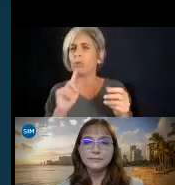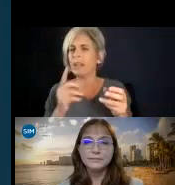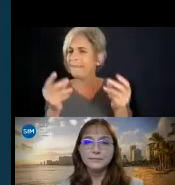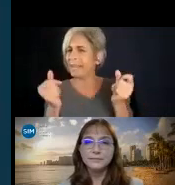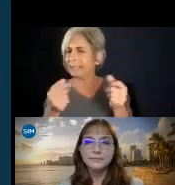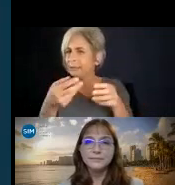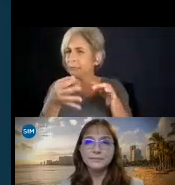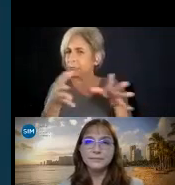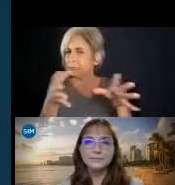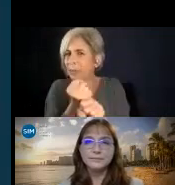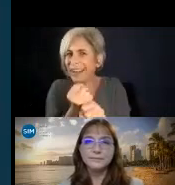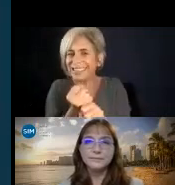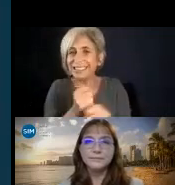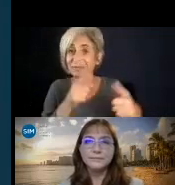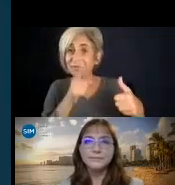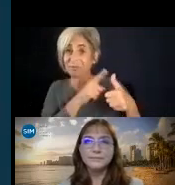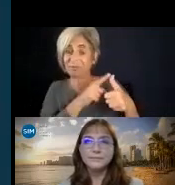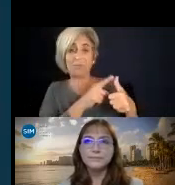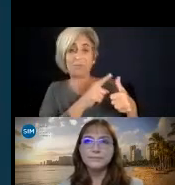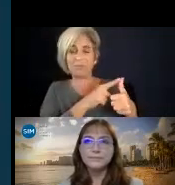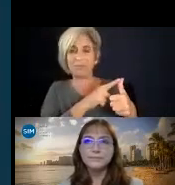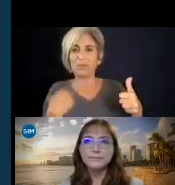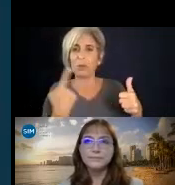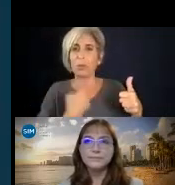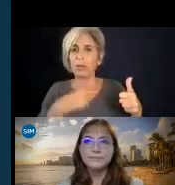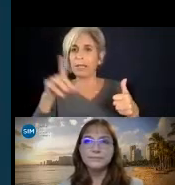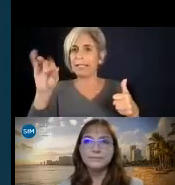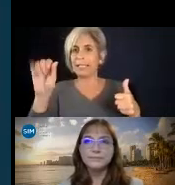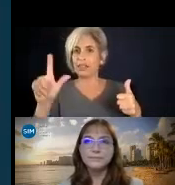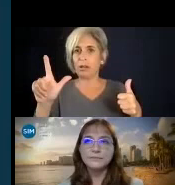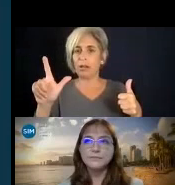So, number one we are digital strategy and transformation